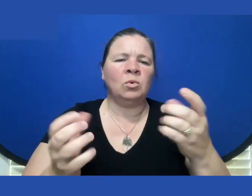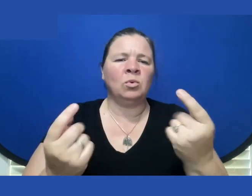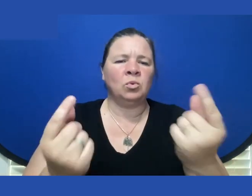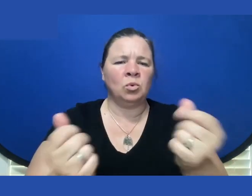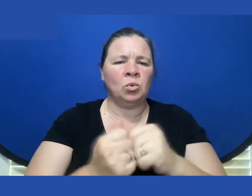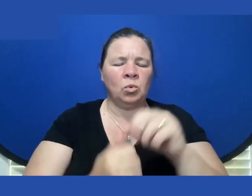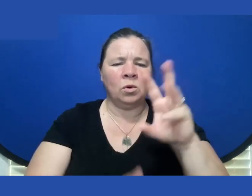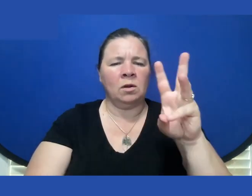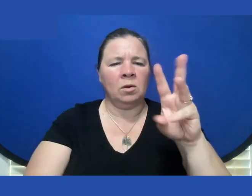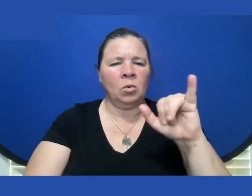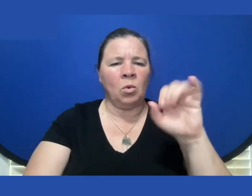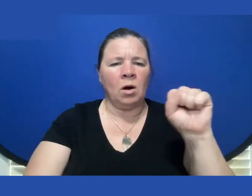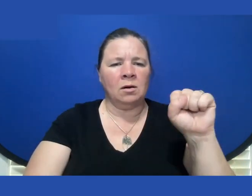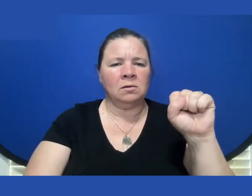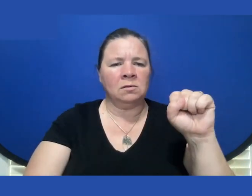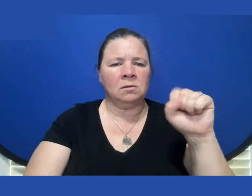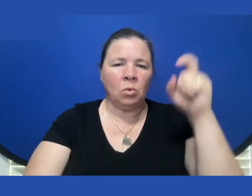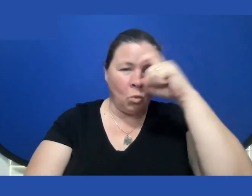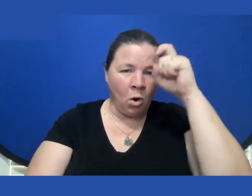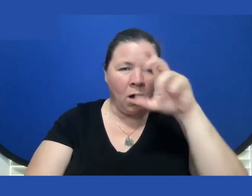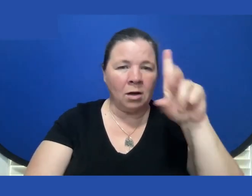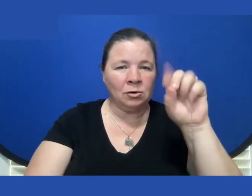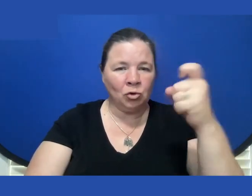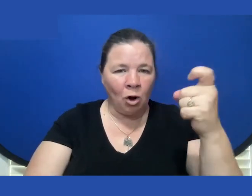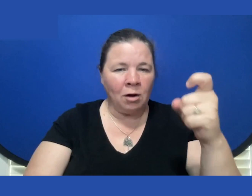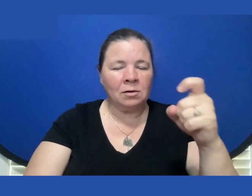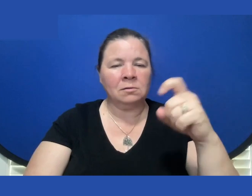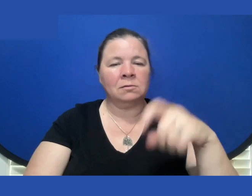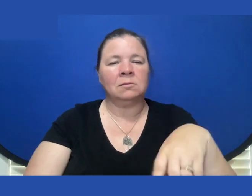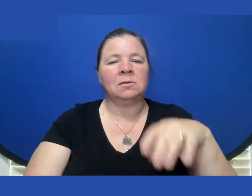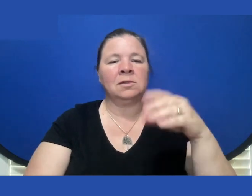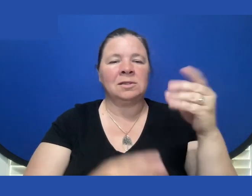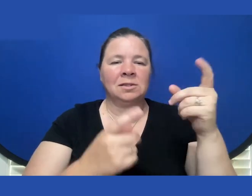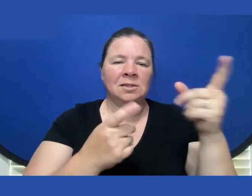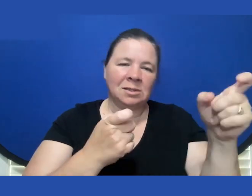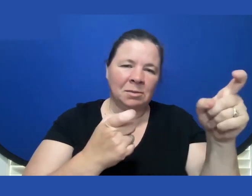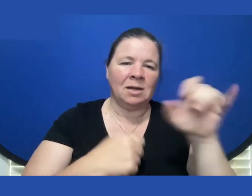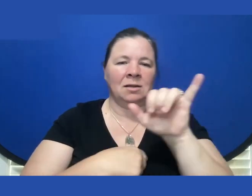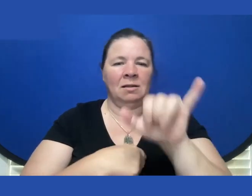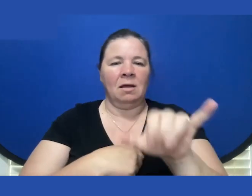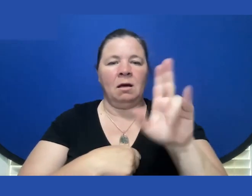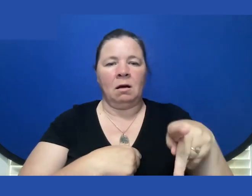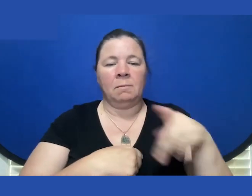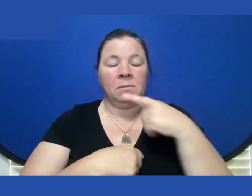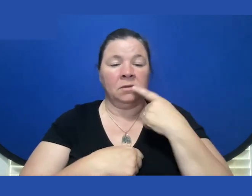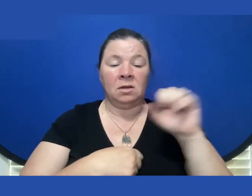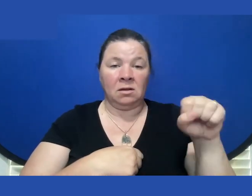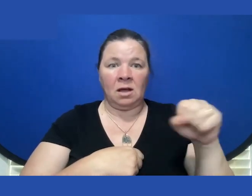speeds that whole type of process right up. Yeah, I would say we're not specifically